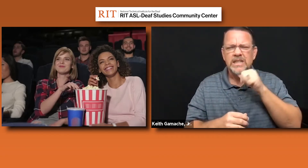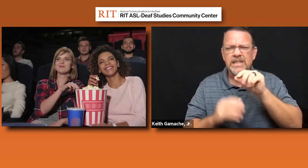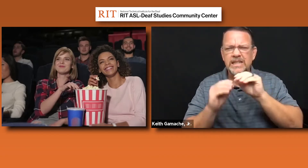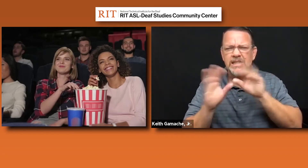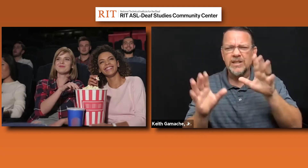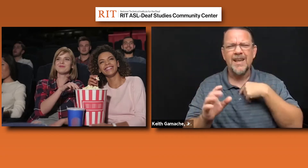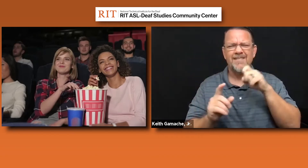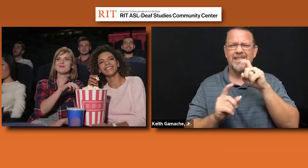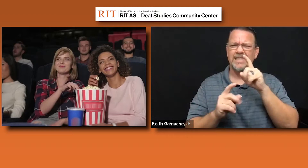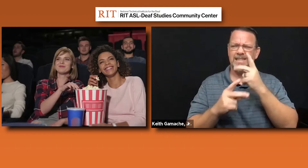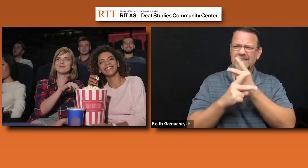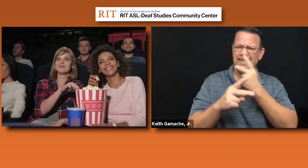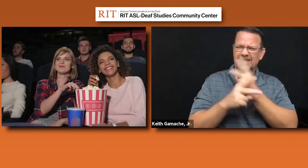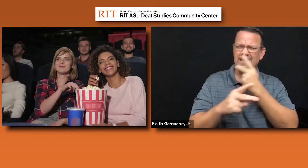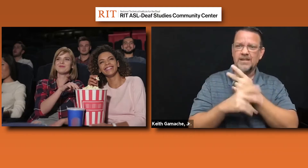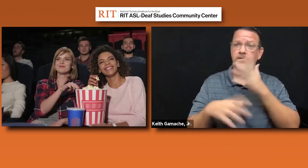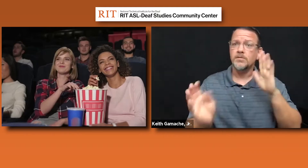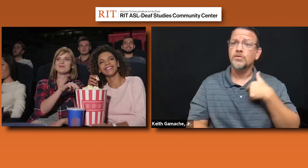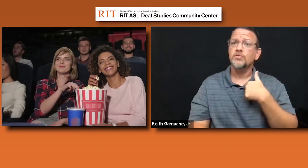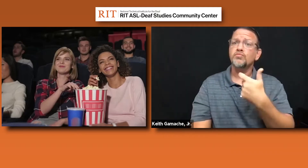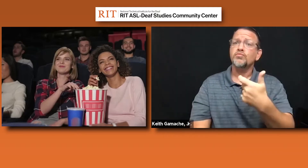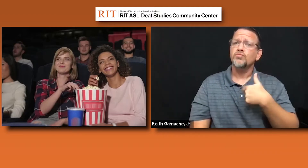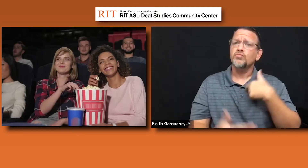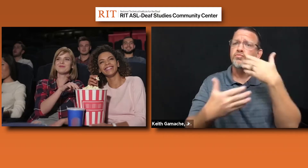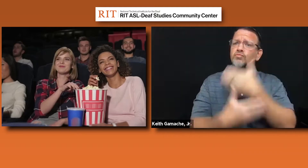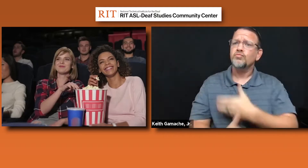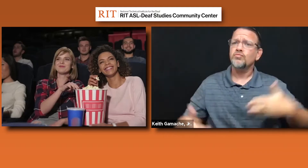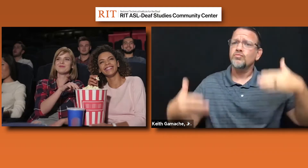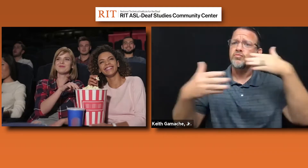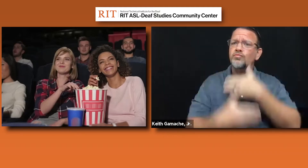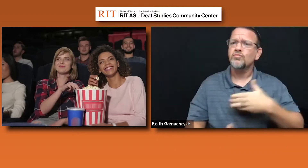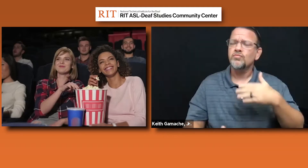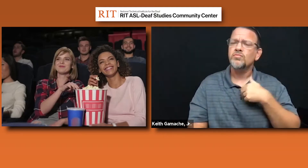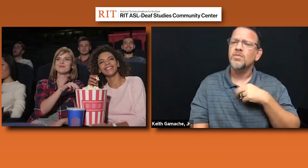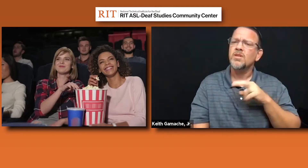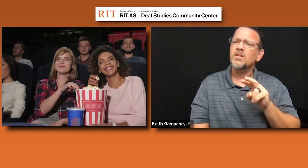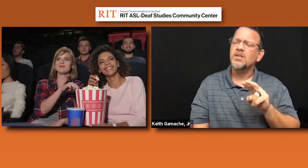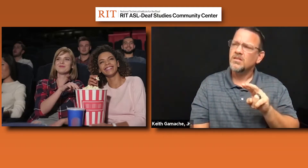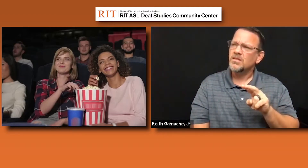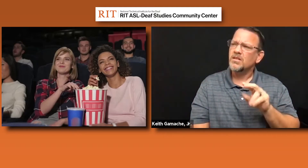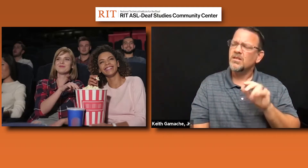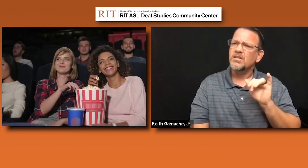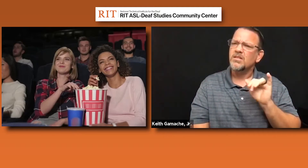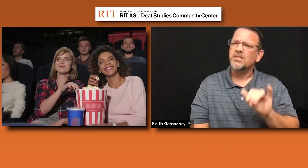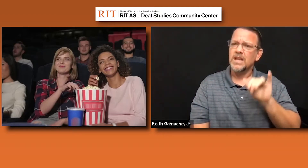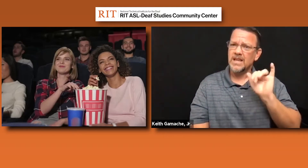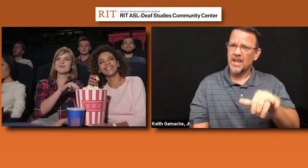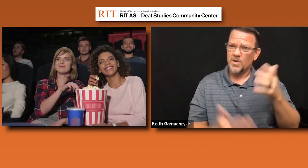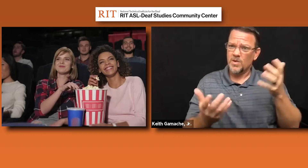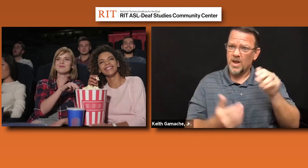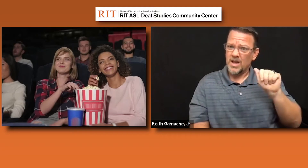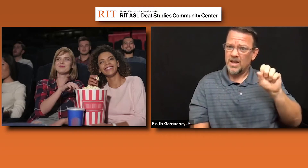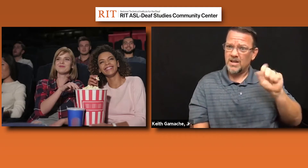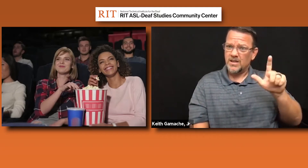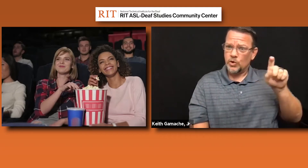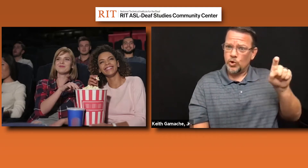"I can actually just consume the information and actually enjoy it," which got me thinking, "Is that what ASL should be,